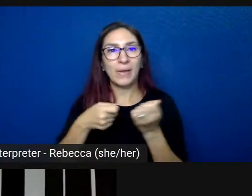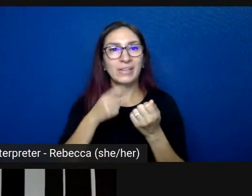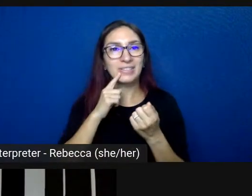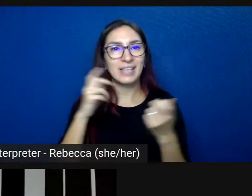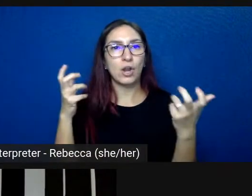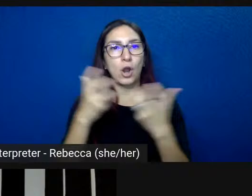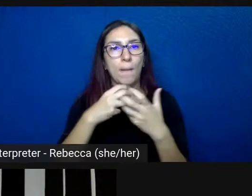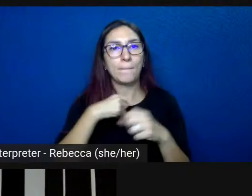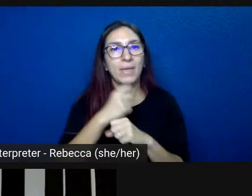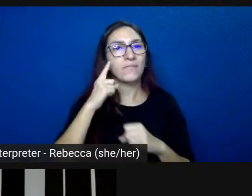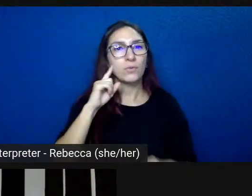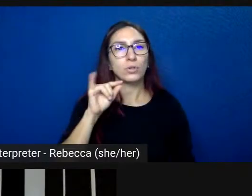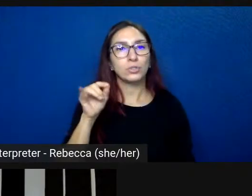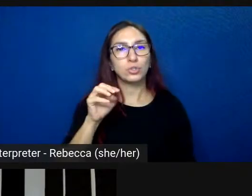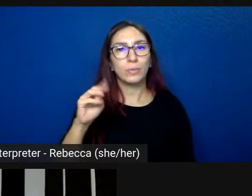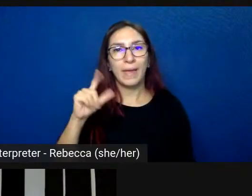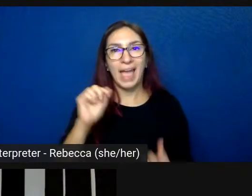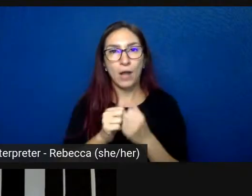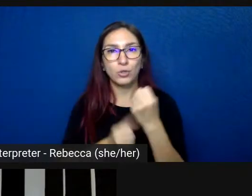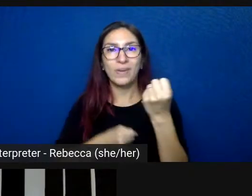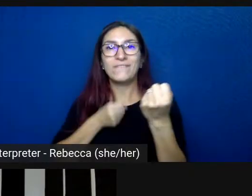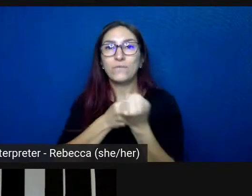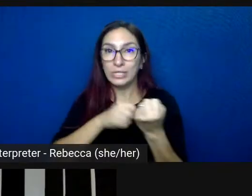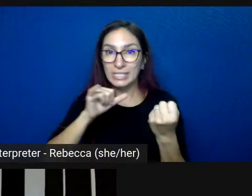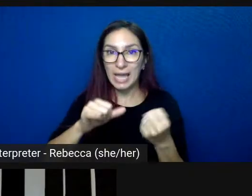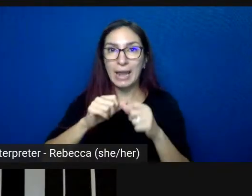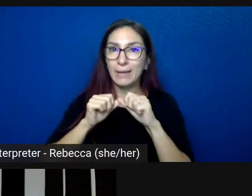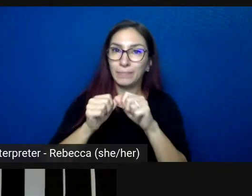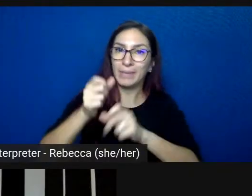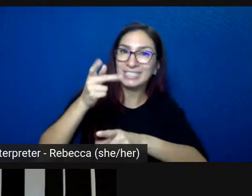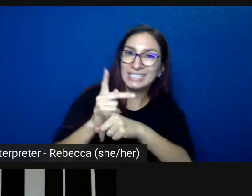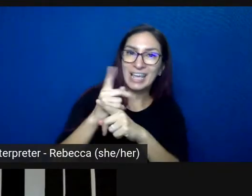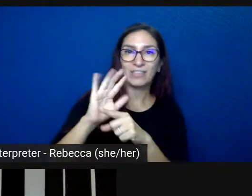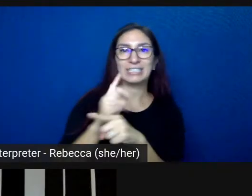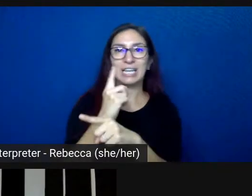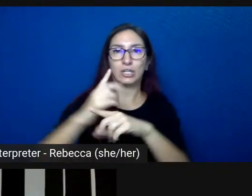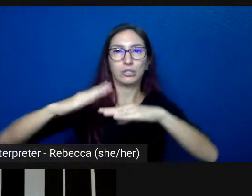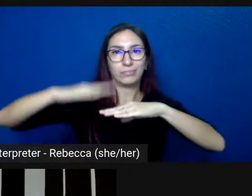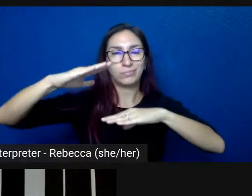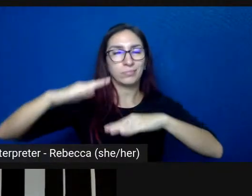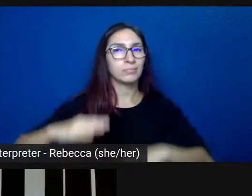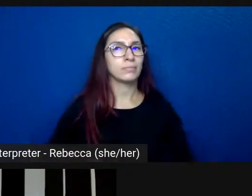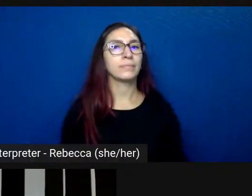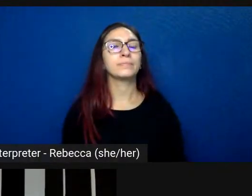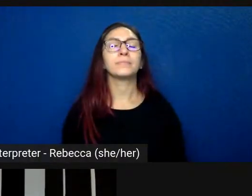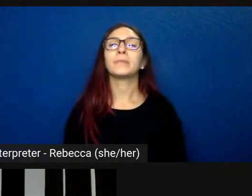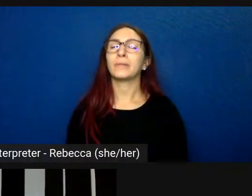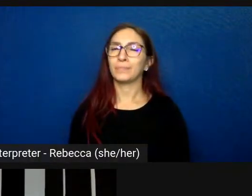provide documentation or any testing for the Plugins and extensions that are made for Joomla? How do you enforce